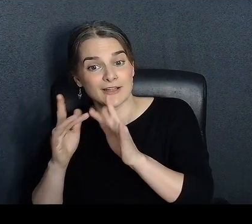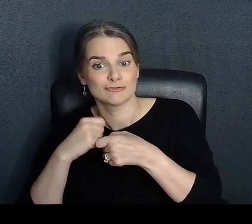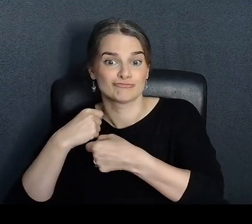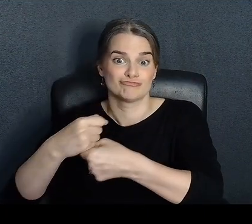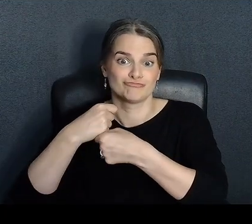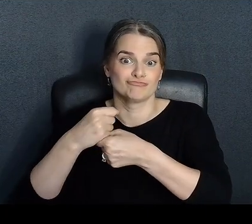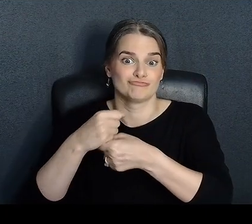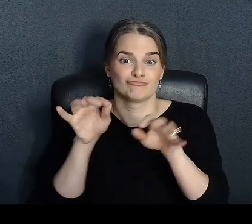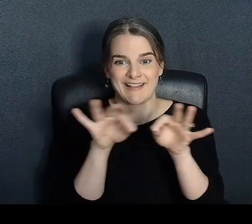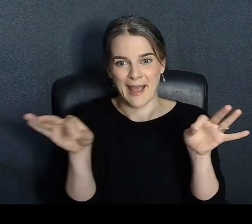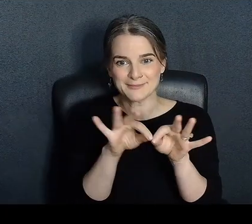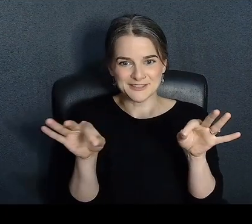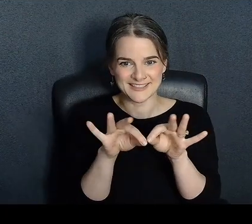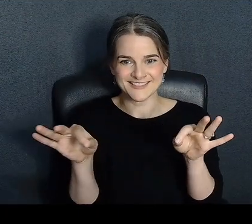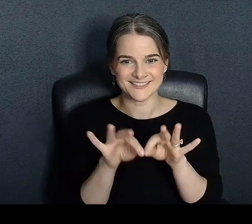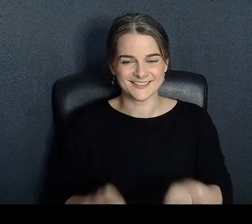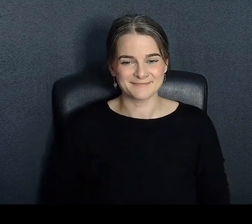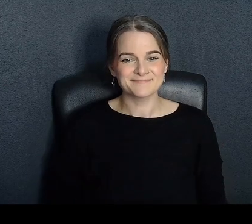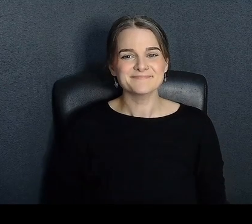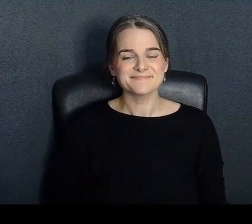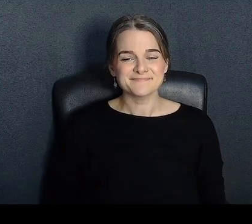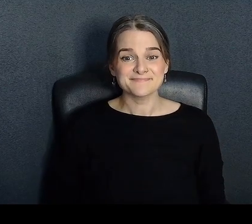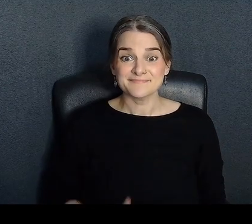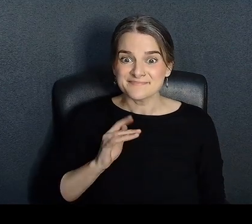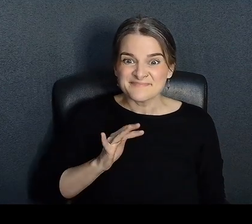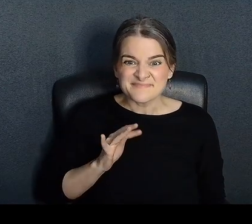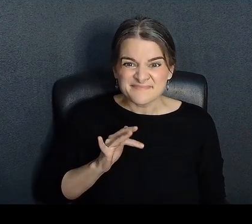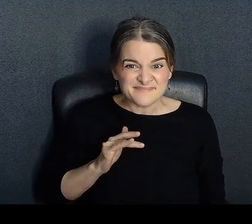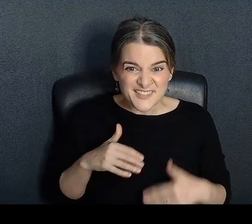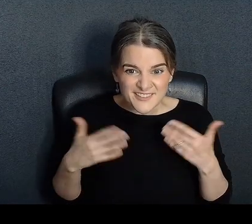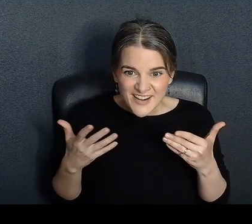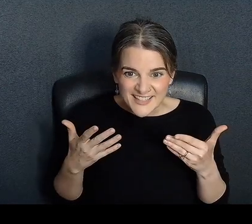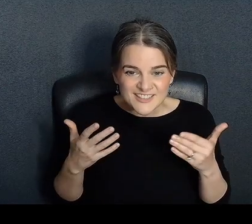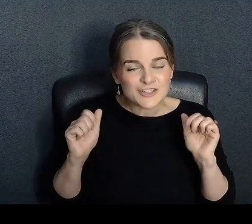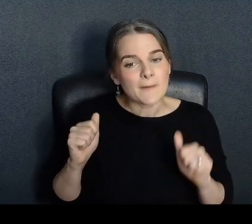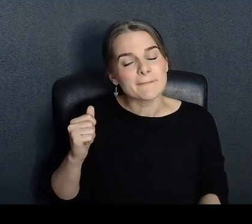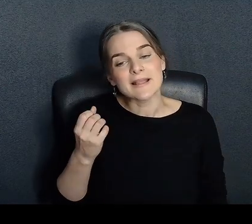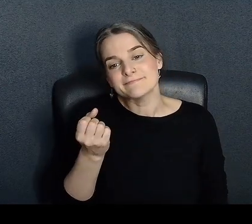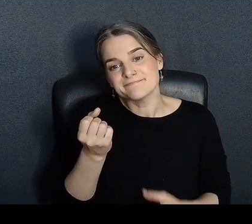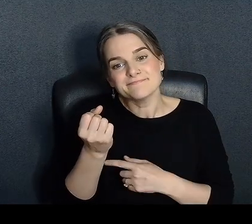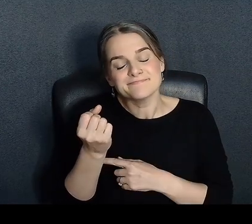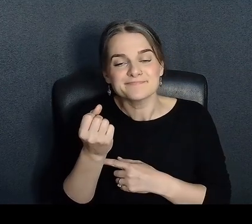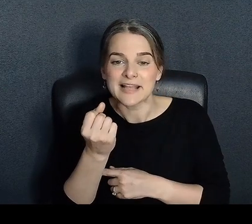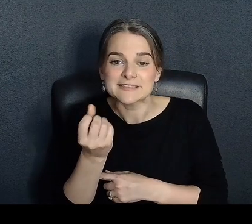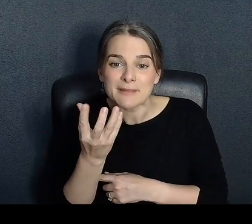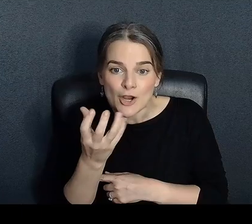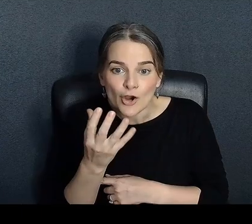What's really cool about it is it could be a speakerphone. It's also a touchtone phone.